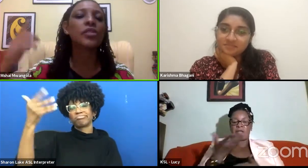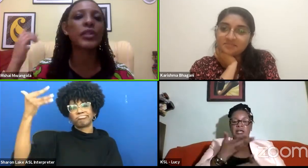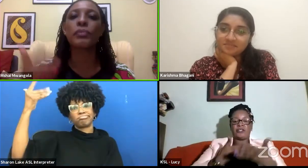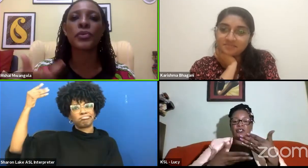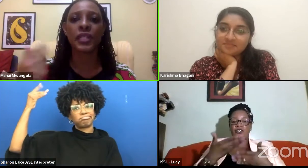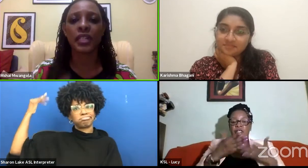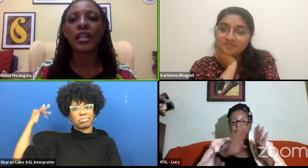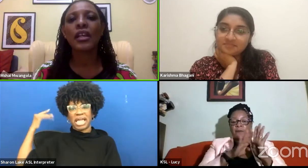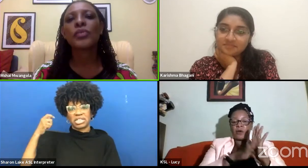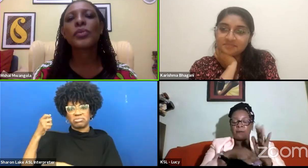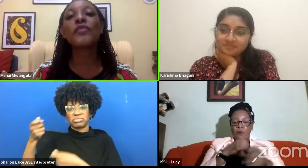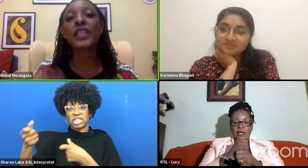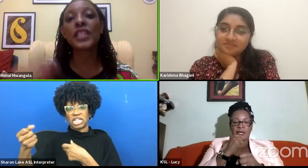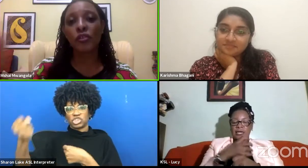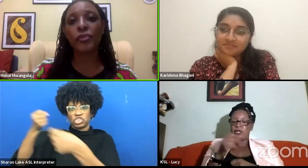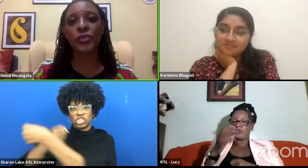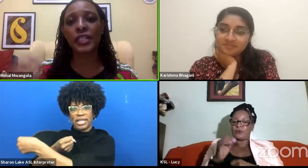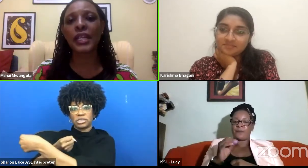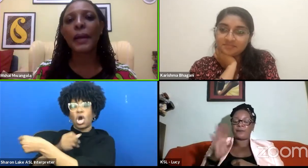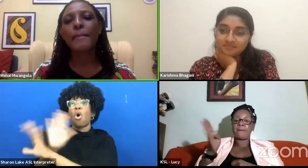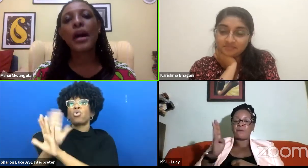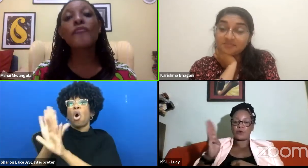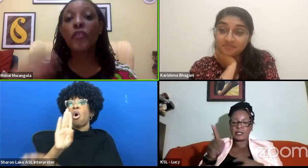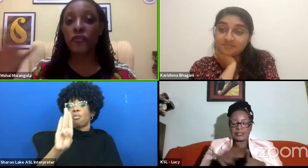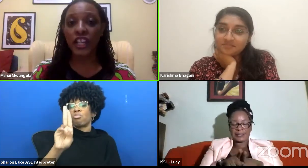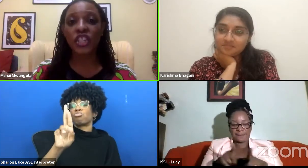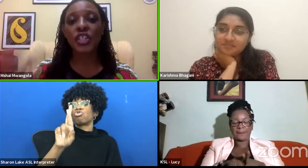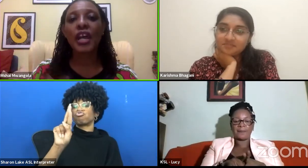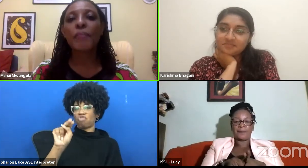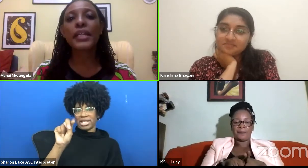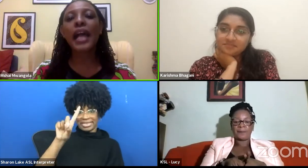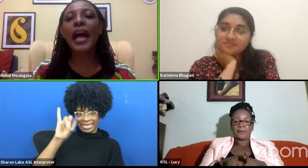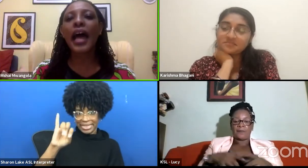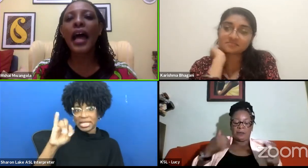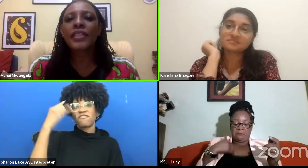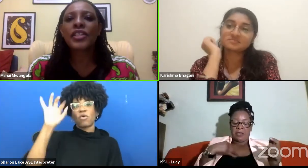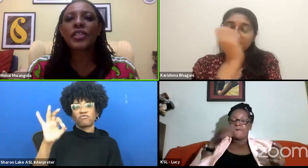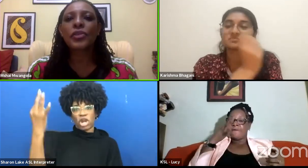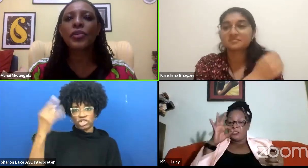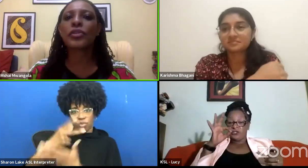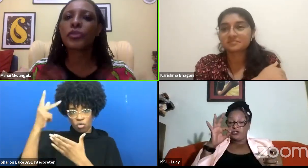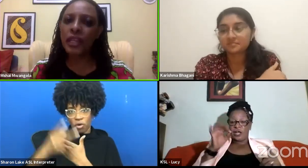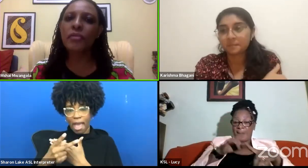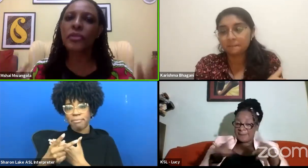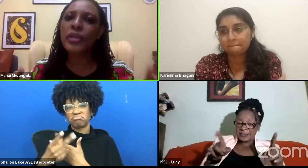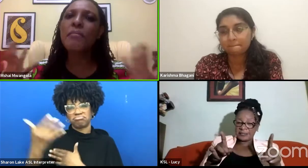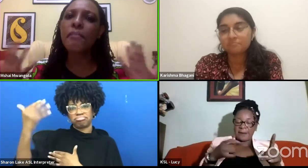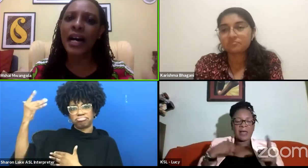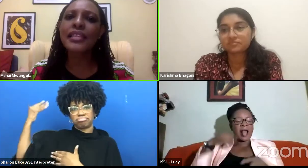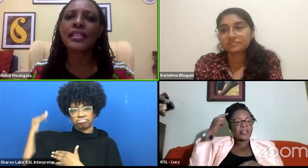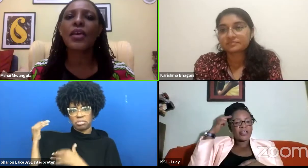sorry, to Burundi, with the University of Burundi for French. But I just thought three months